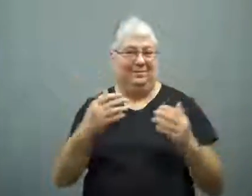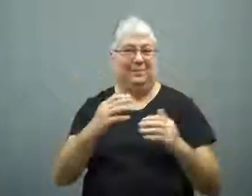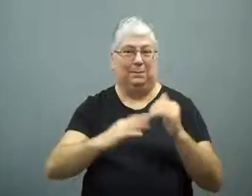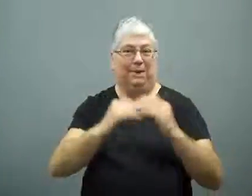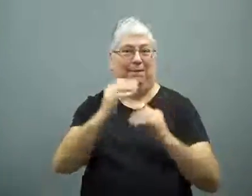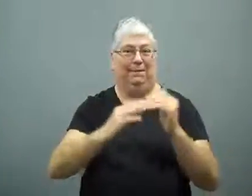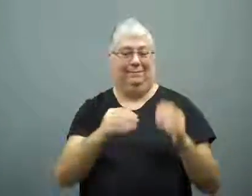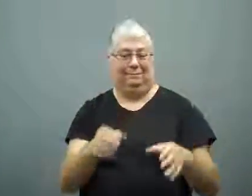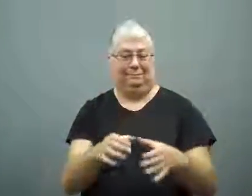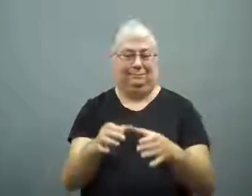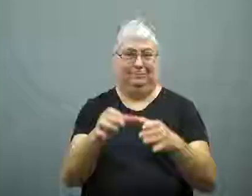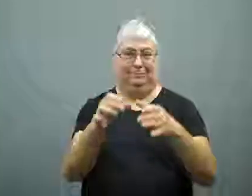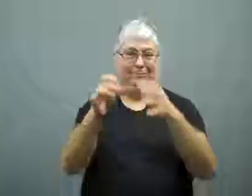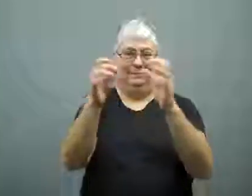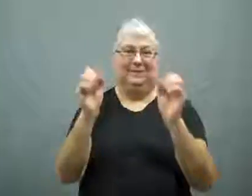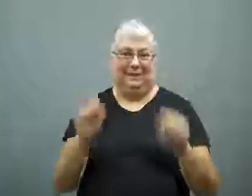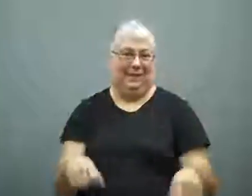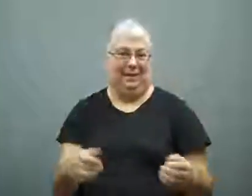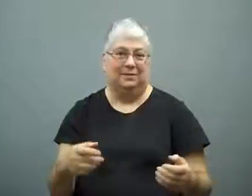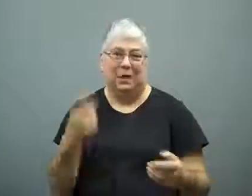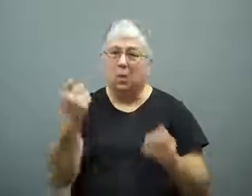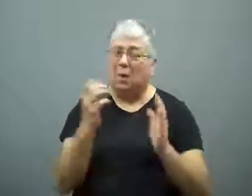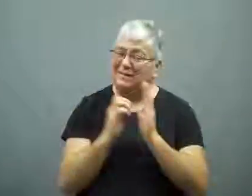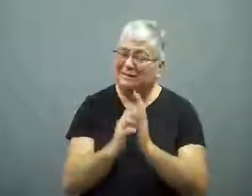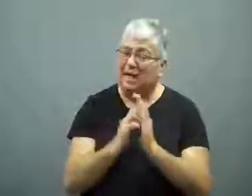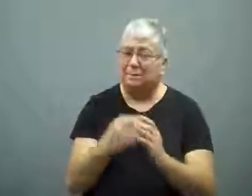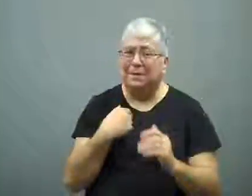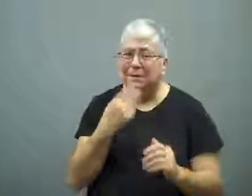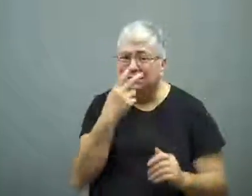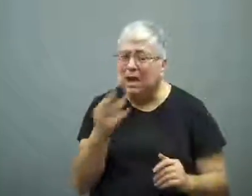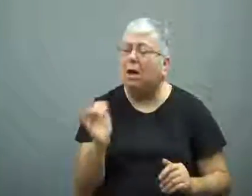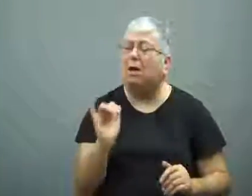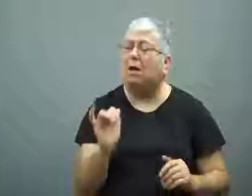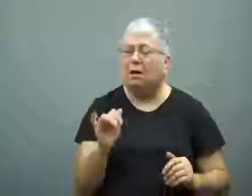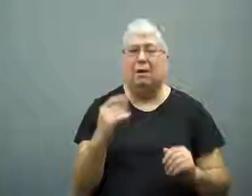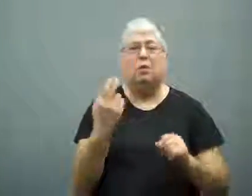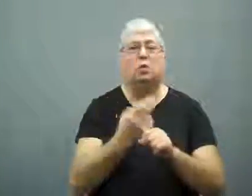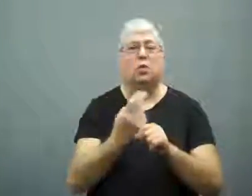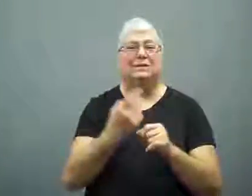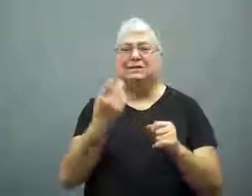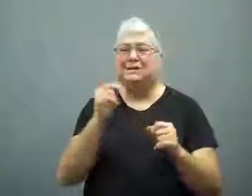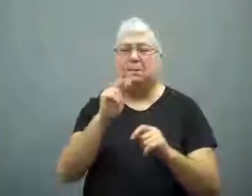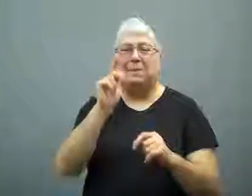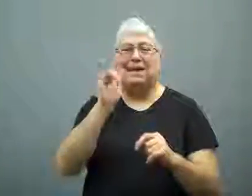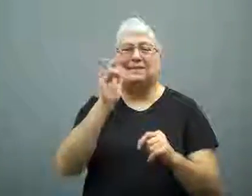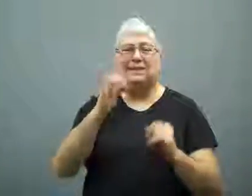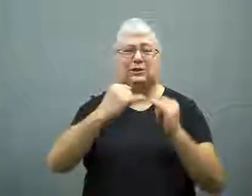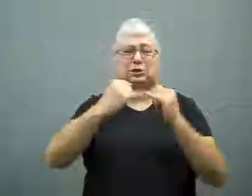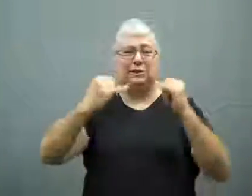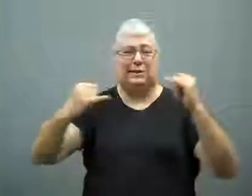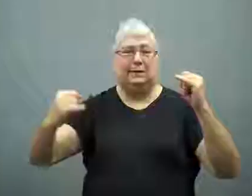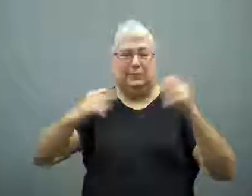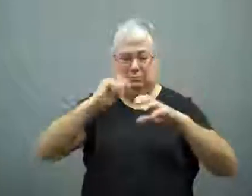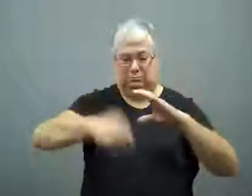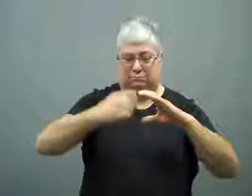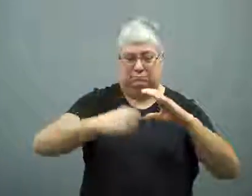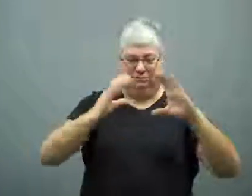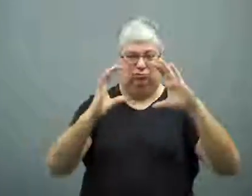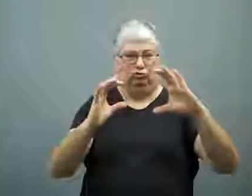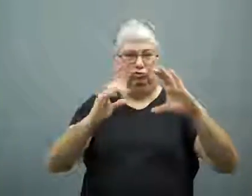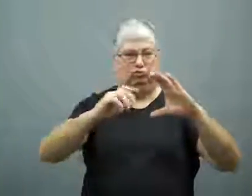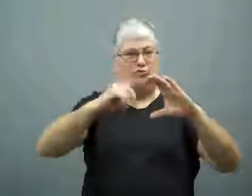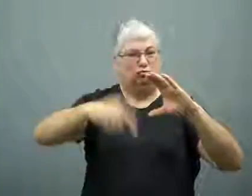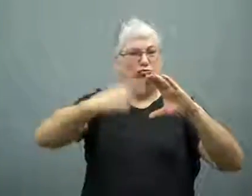It builds them up, so to speak.